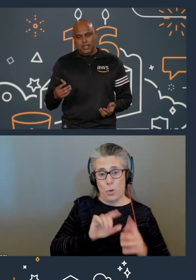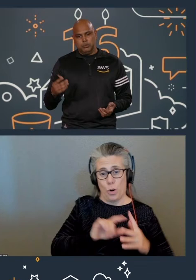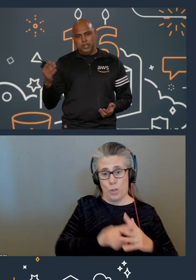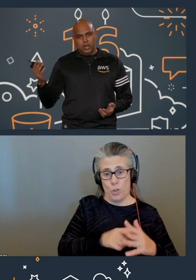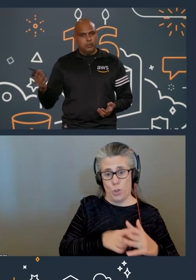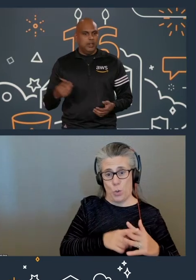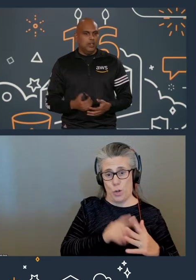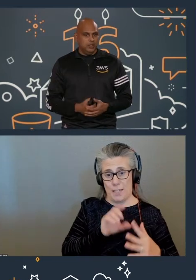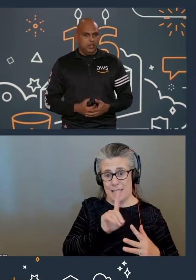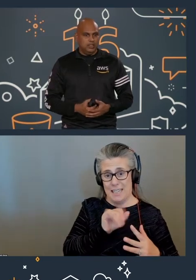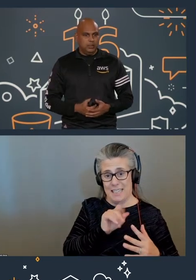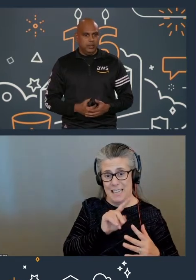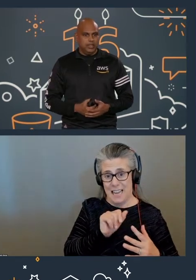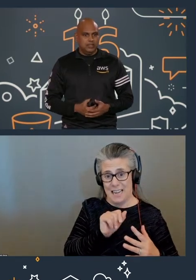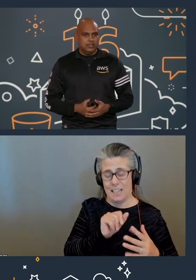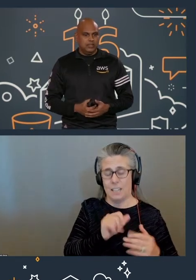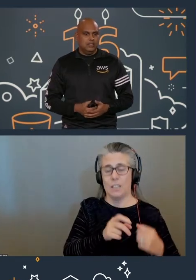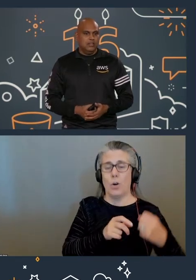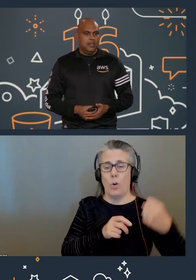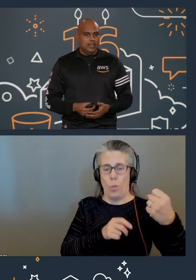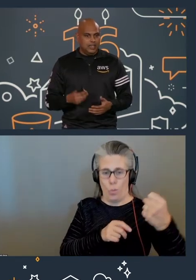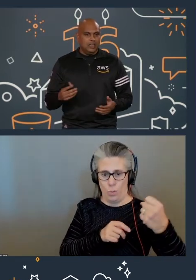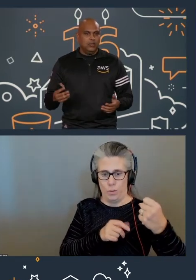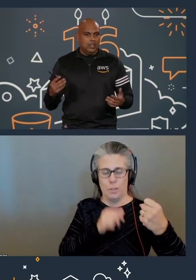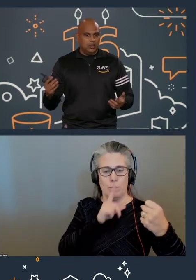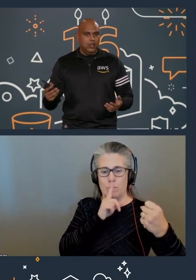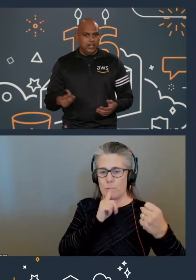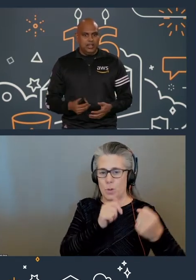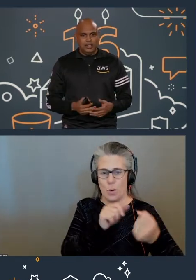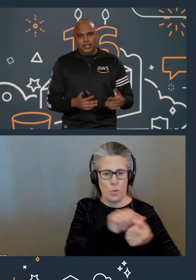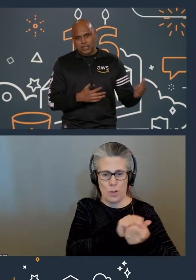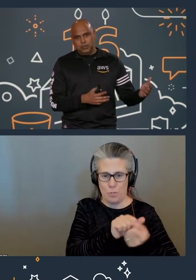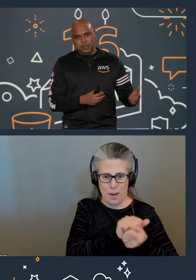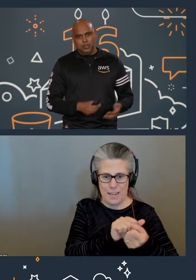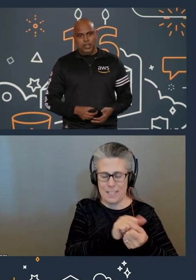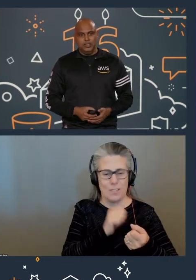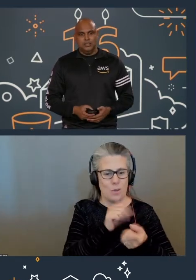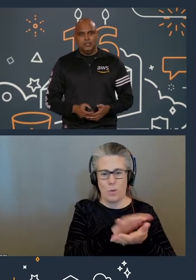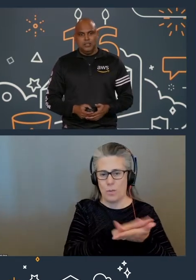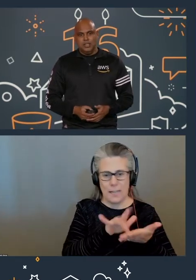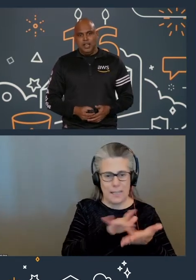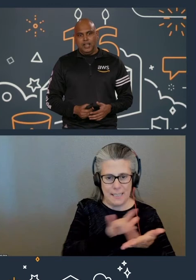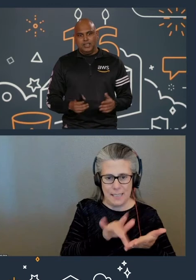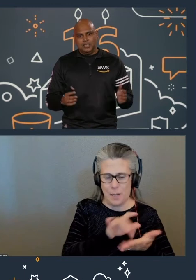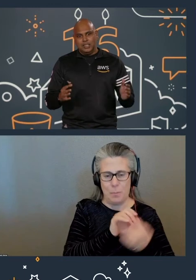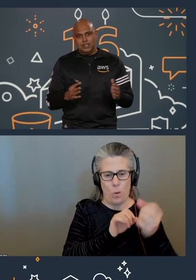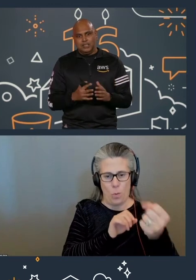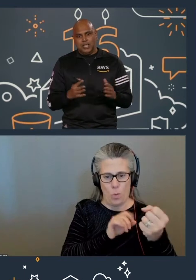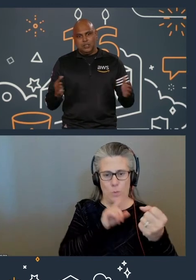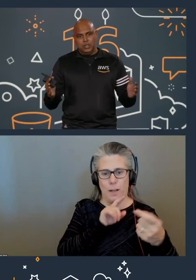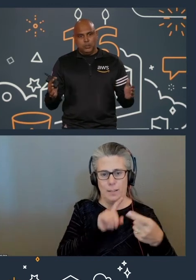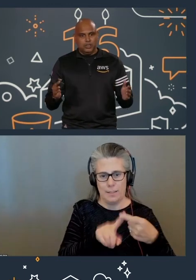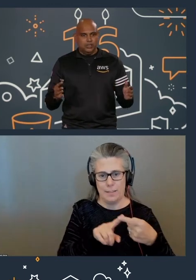has been copied onto your S3 buckets. And then, you can go ahead and clean it up on your end. And essentially, this end to end process